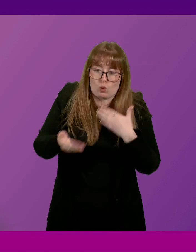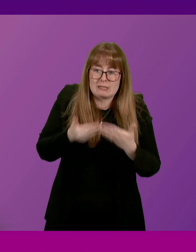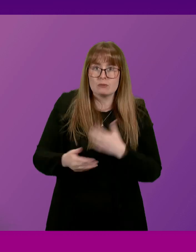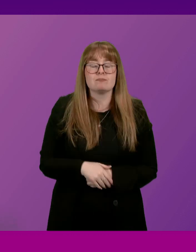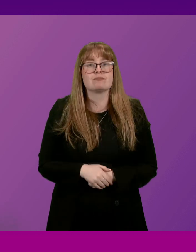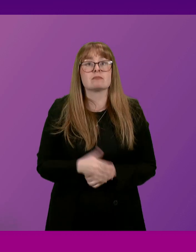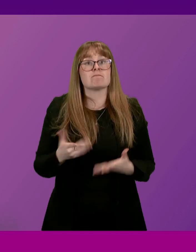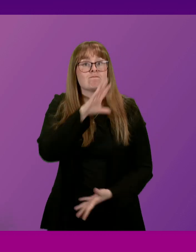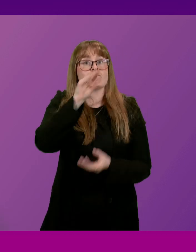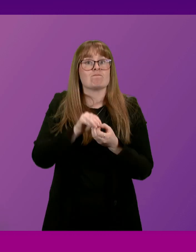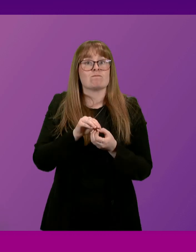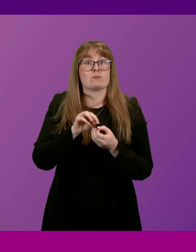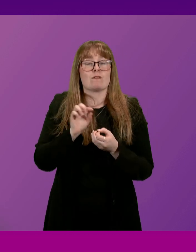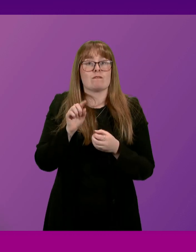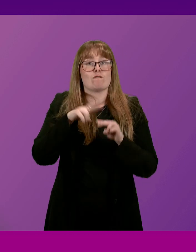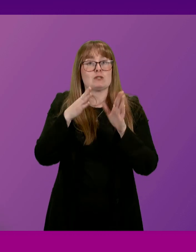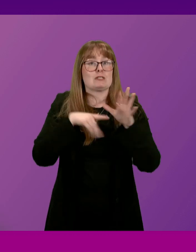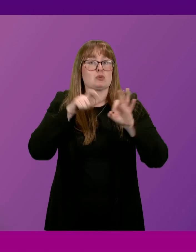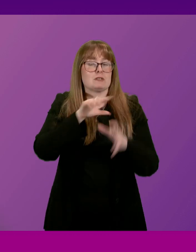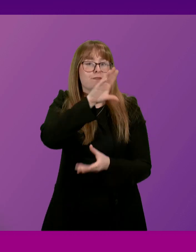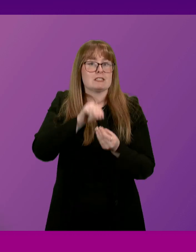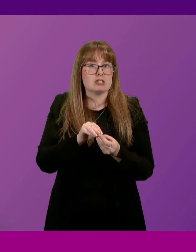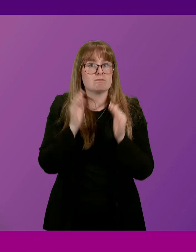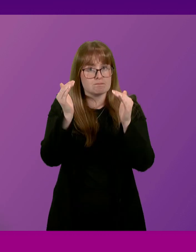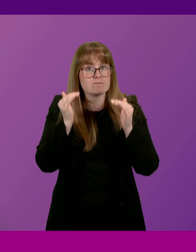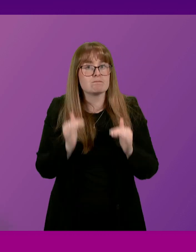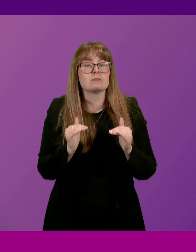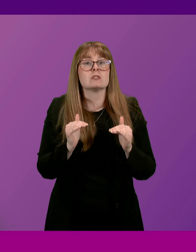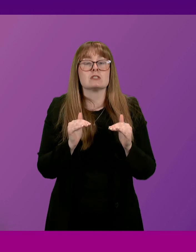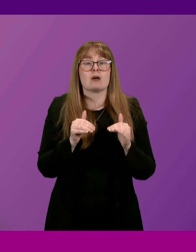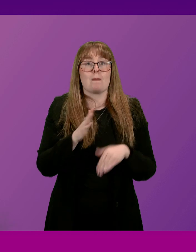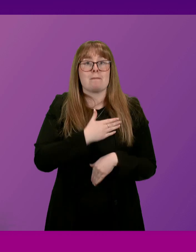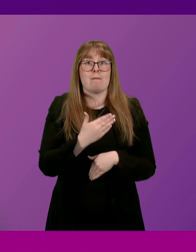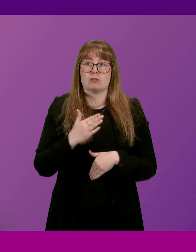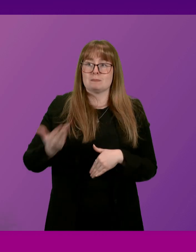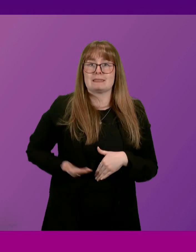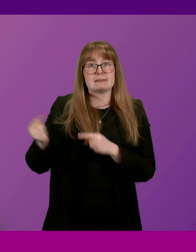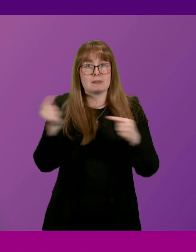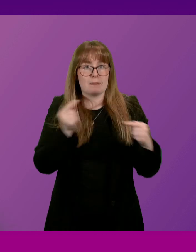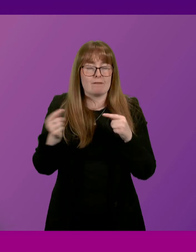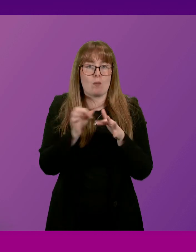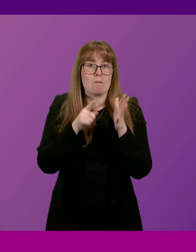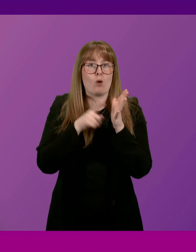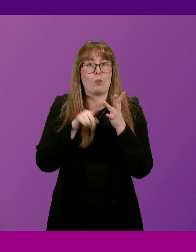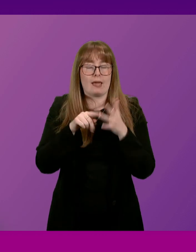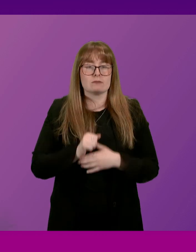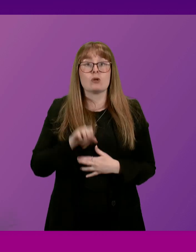That concludes First Minister’s question time. There will now be a